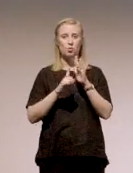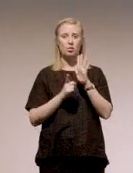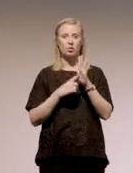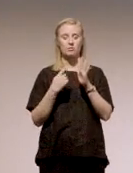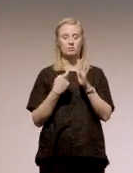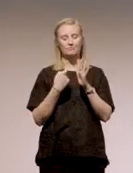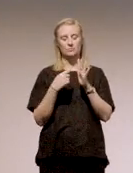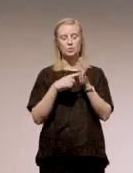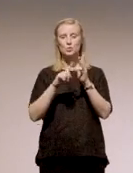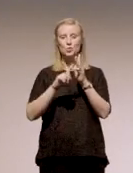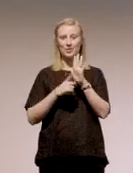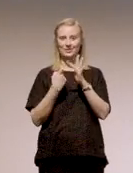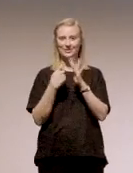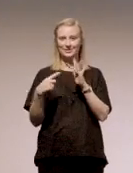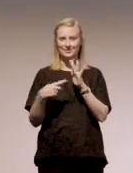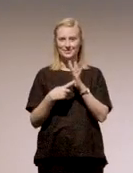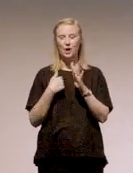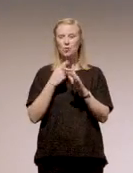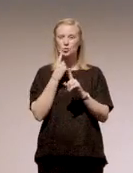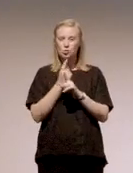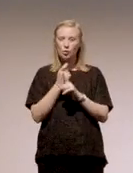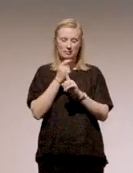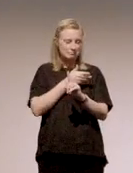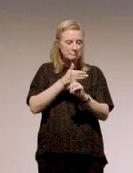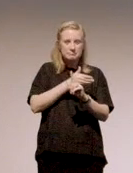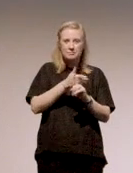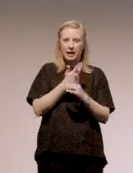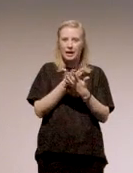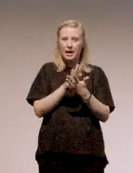I want to talk how we got through that process, where we're at at the momen and what's happening next.